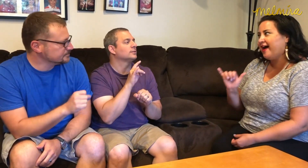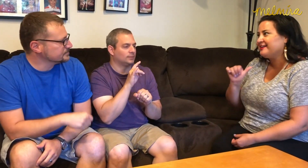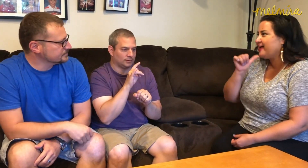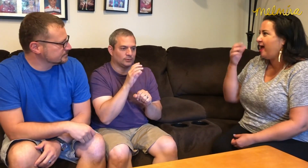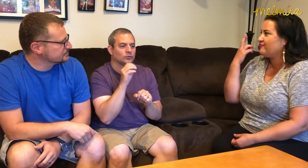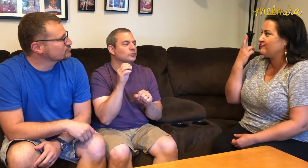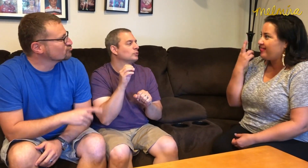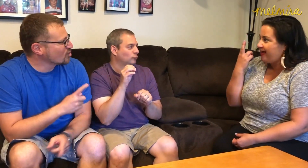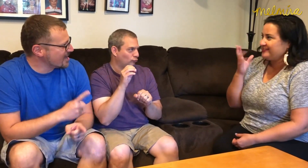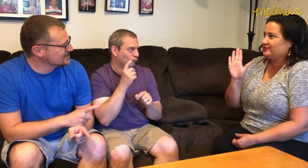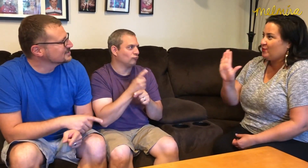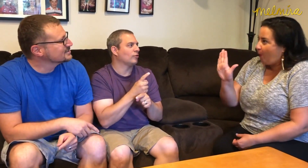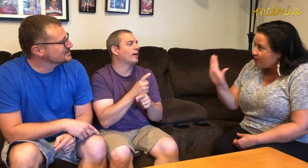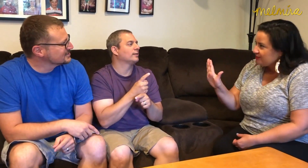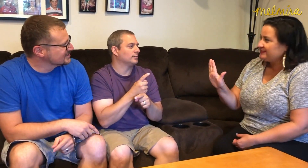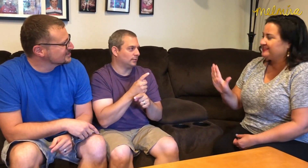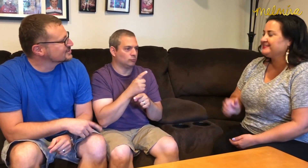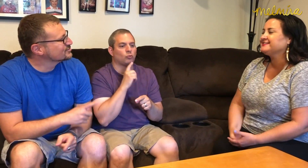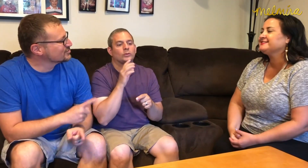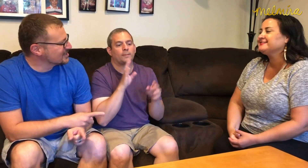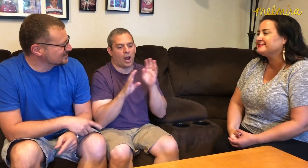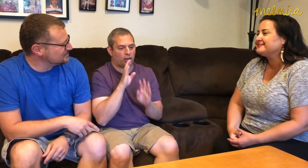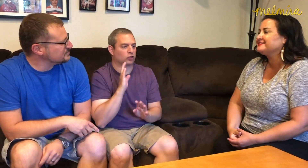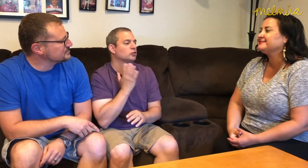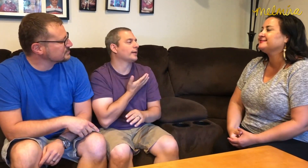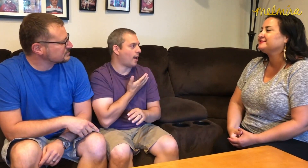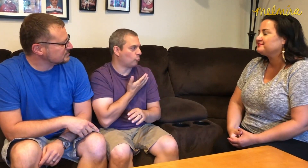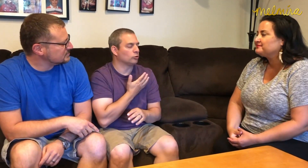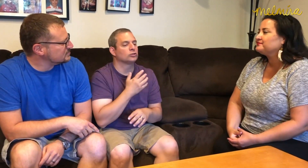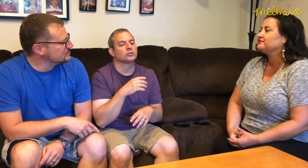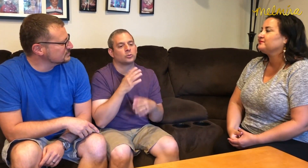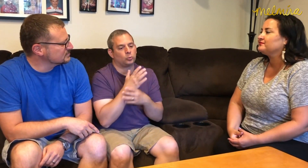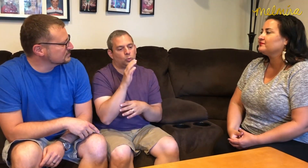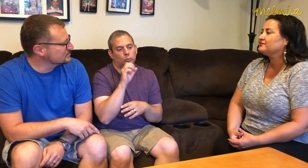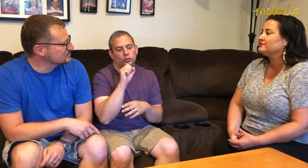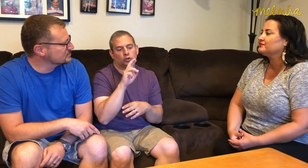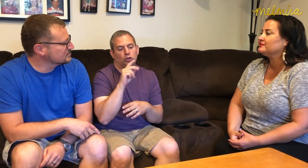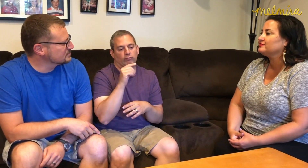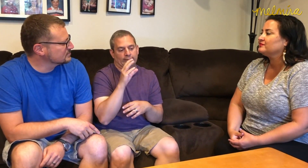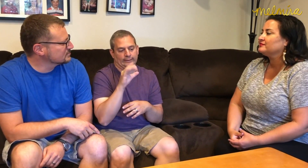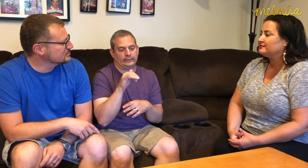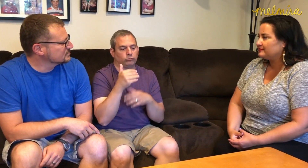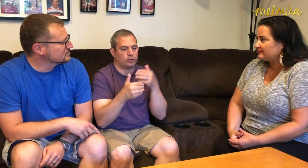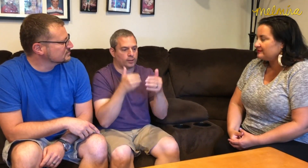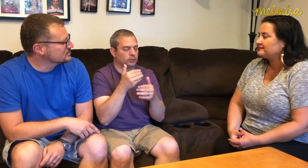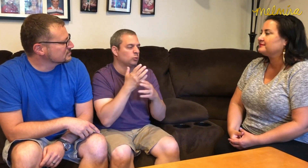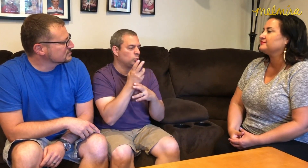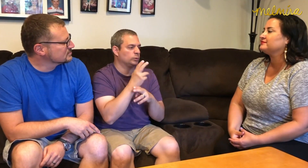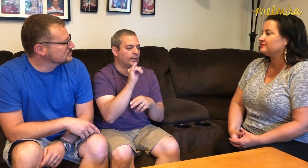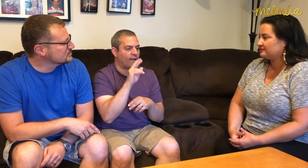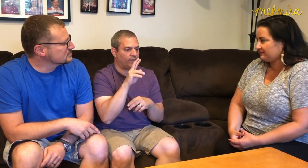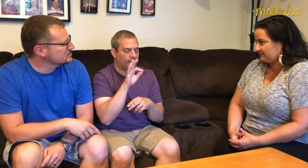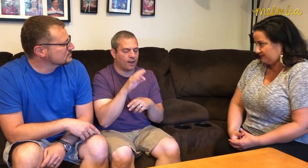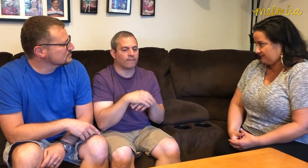Ahh, they didn't realize the kids were yours. Right, they are biologically ours. We went through the surrogacy process. We used IVF.